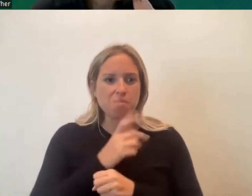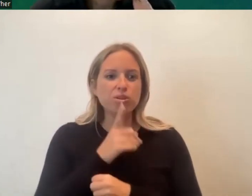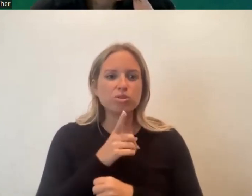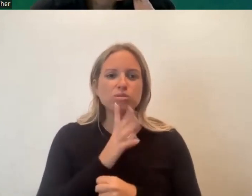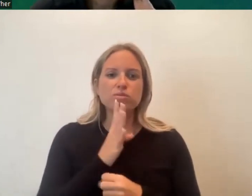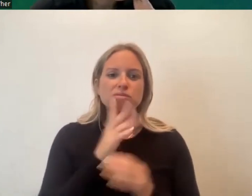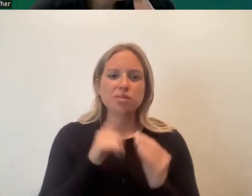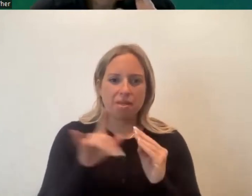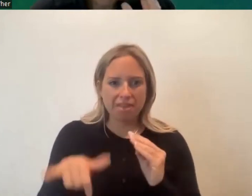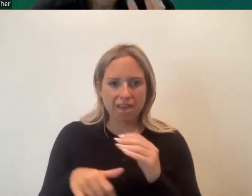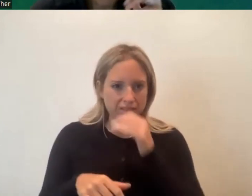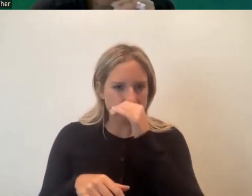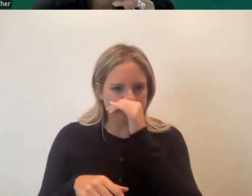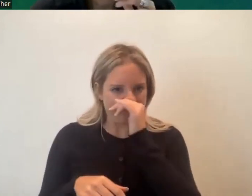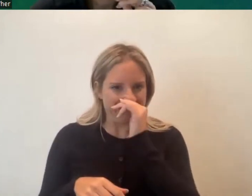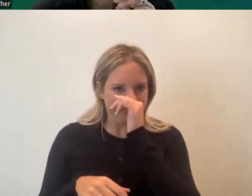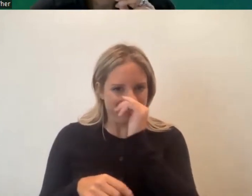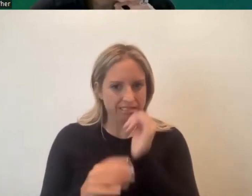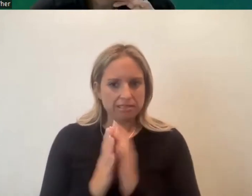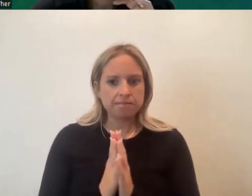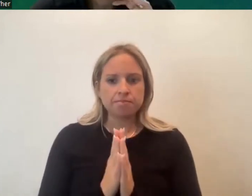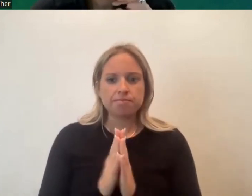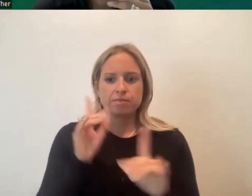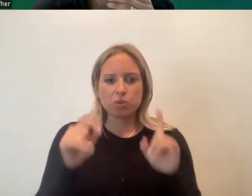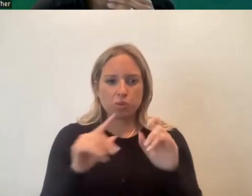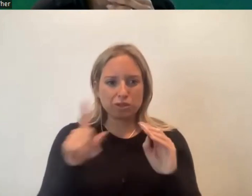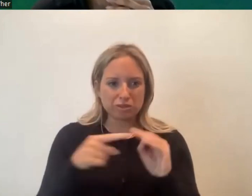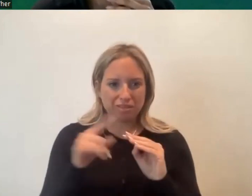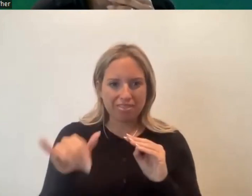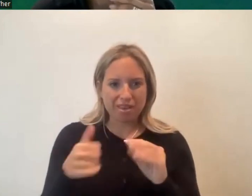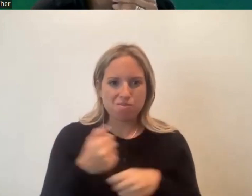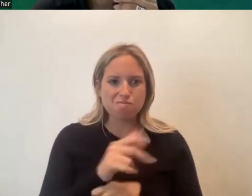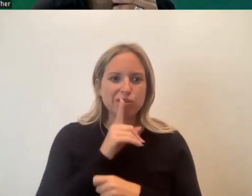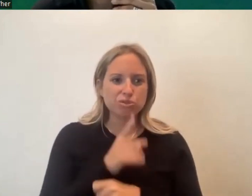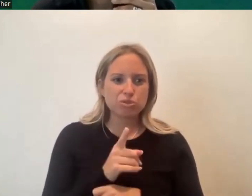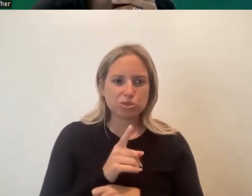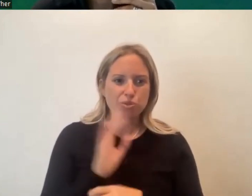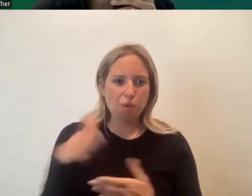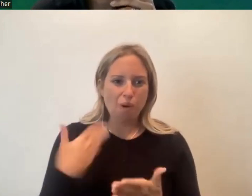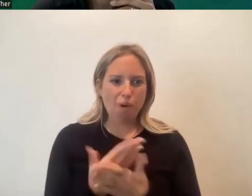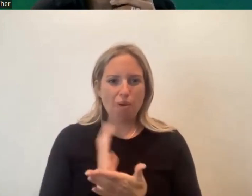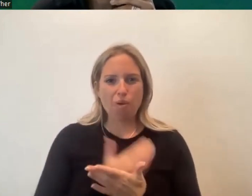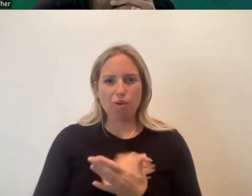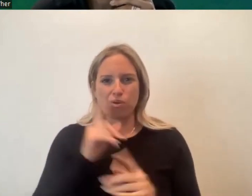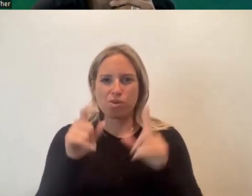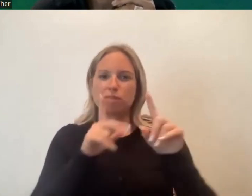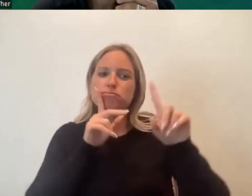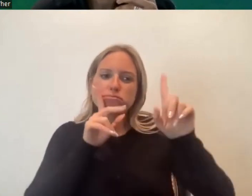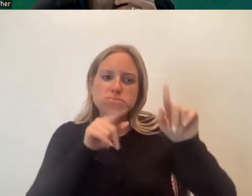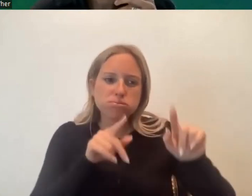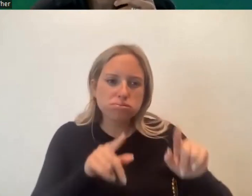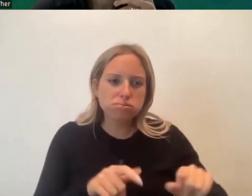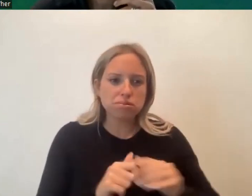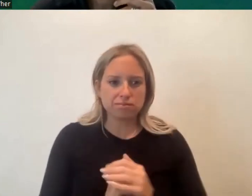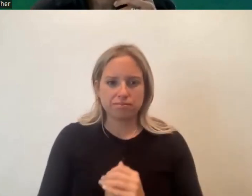So we're getting many questions about that, so I want to make sure people take that with them.